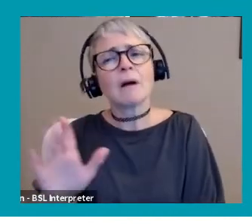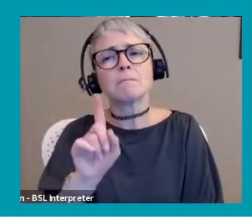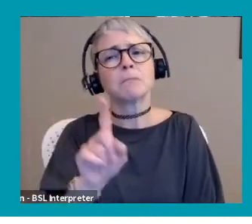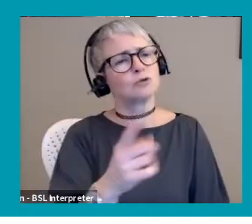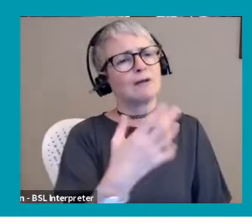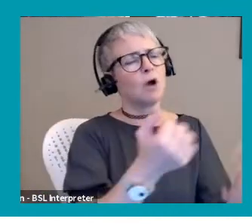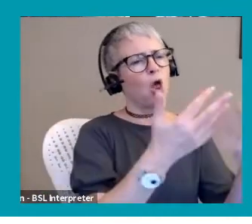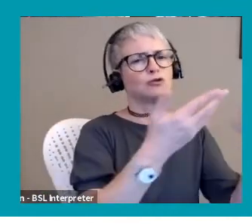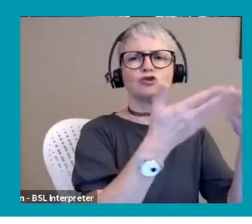So watch for that.